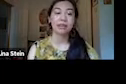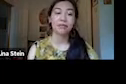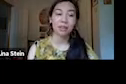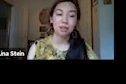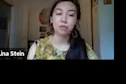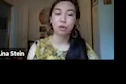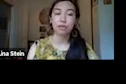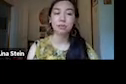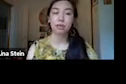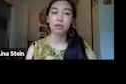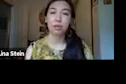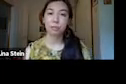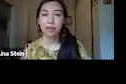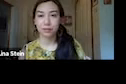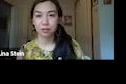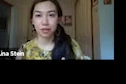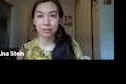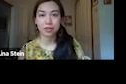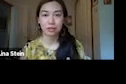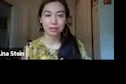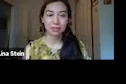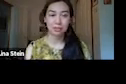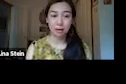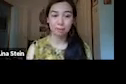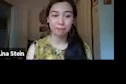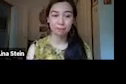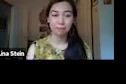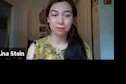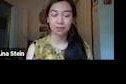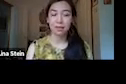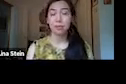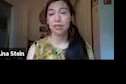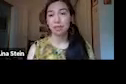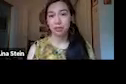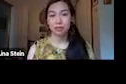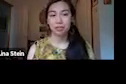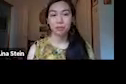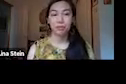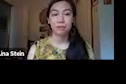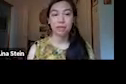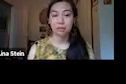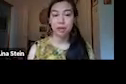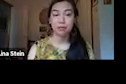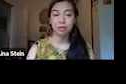role in supporting the wellbeing of Australians during this time. And while the survey results provide a benchmark